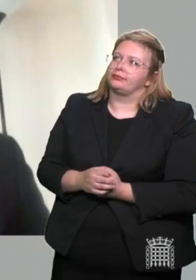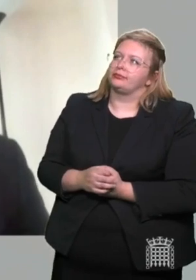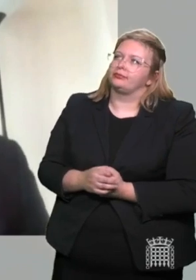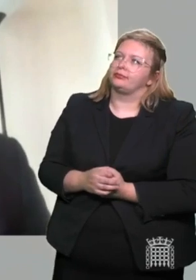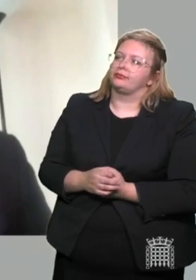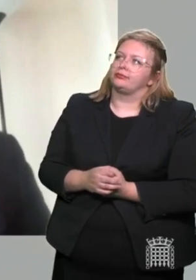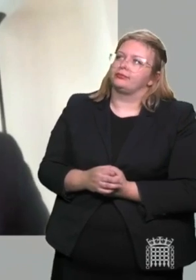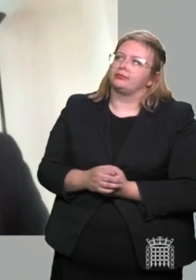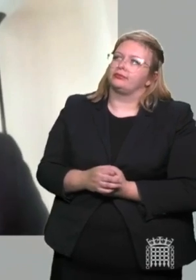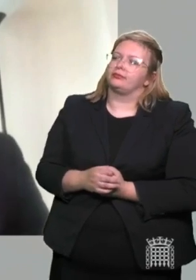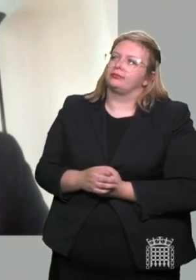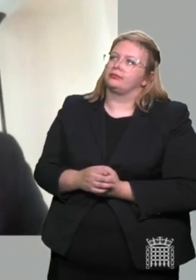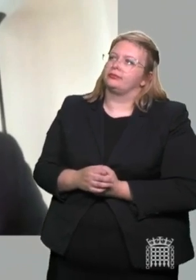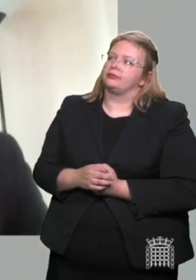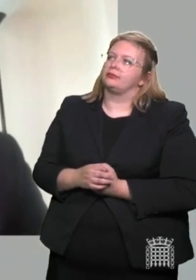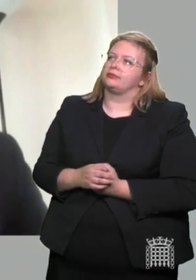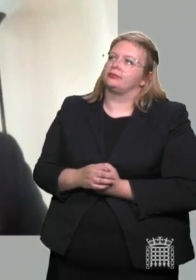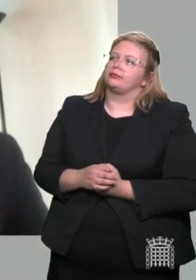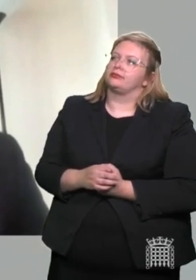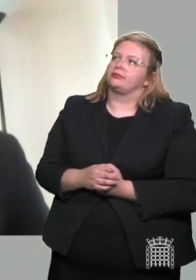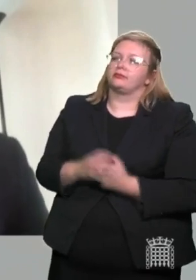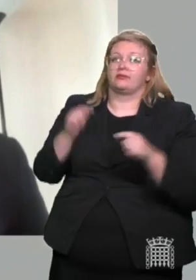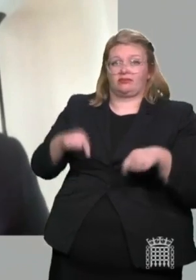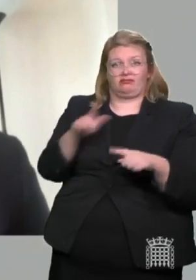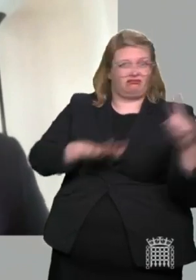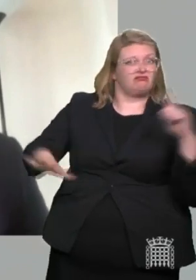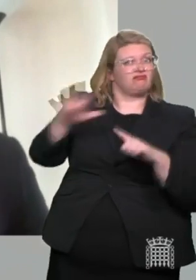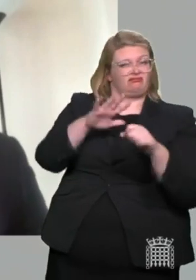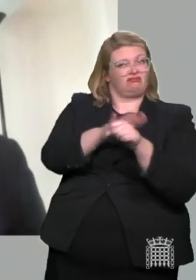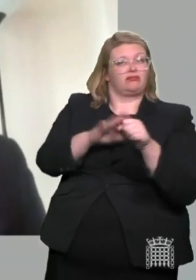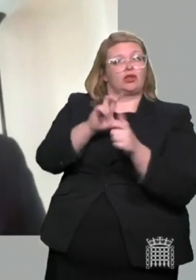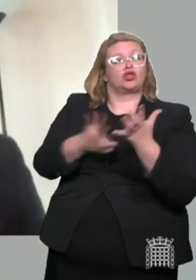across every constituency in this county. Despite that success, many areas, such as Mansfield,